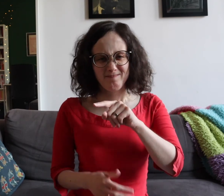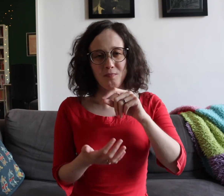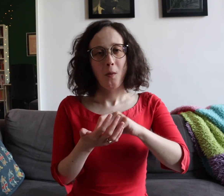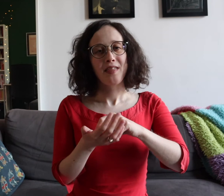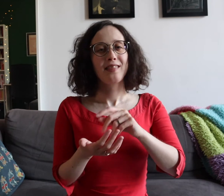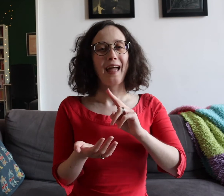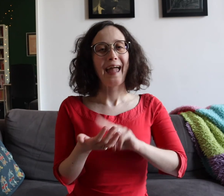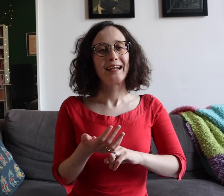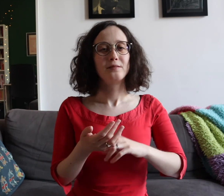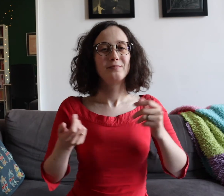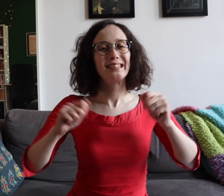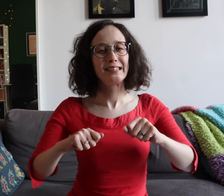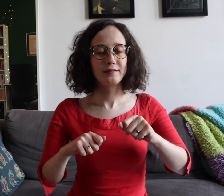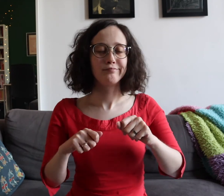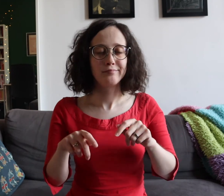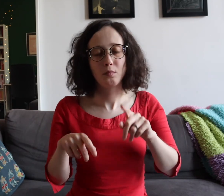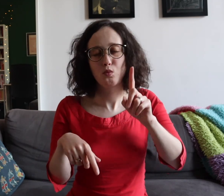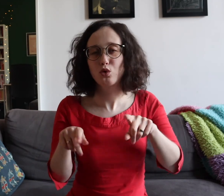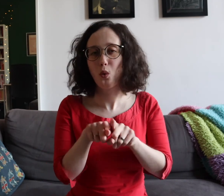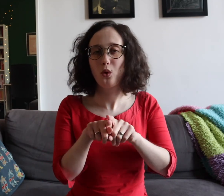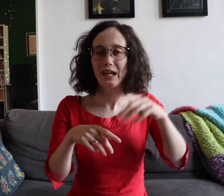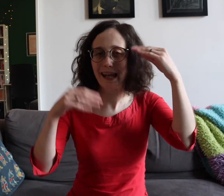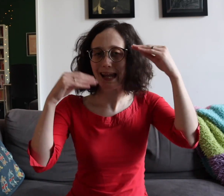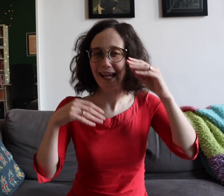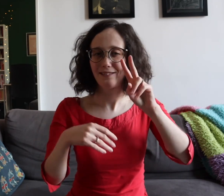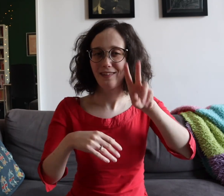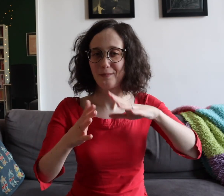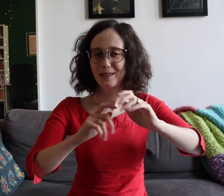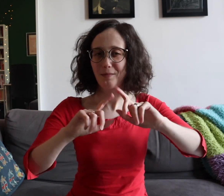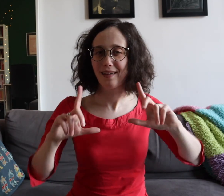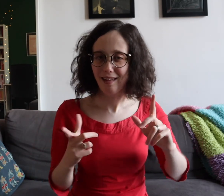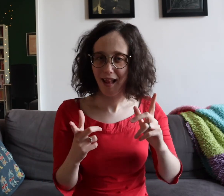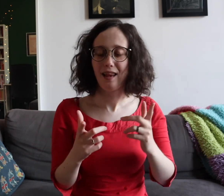In that moment I decided that I should learn Flemish Sign Language.